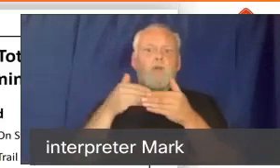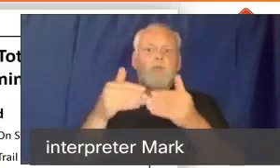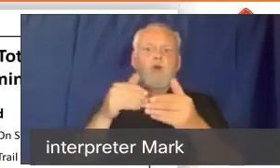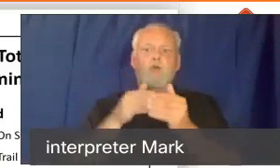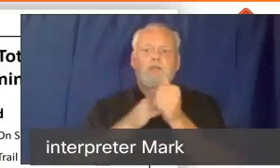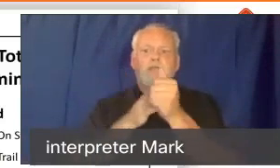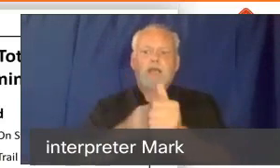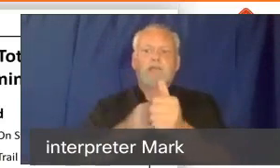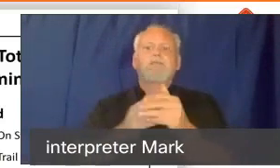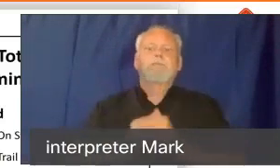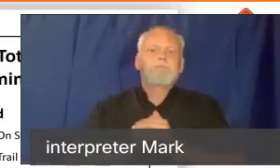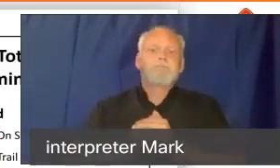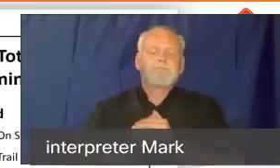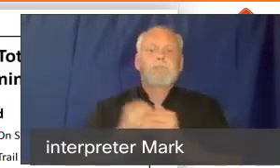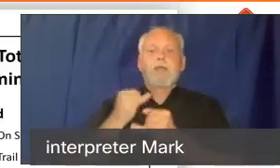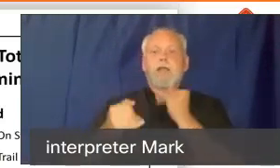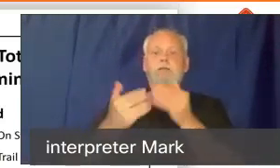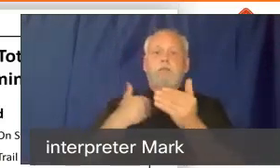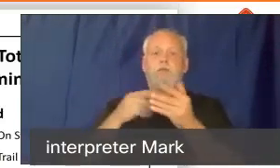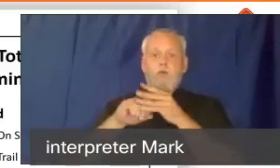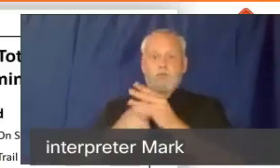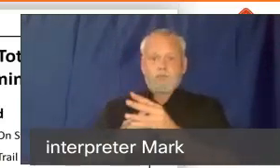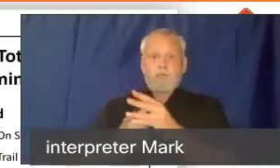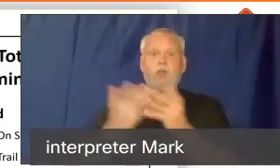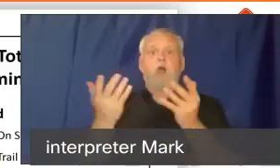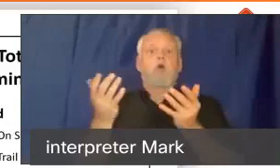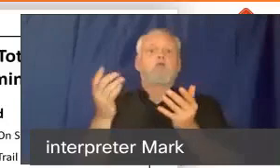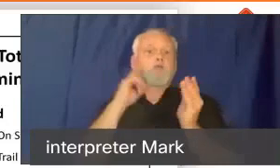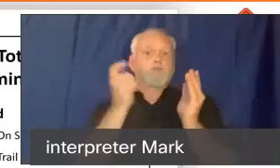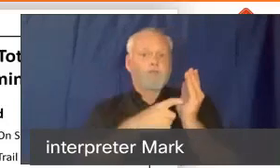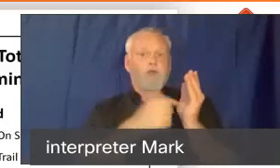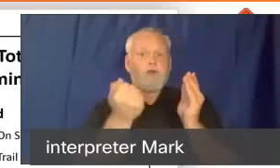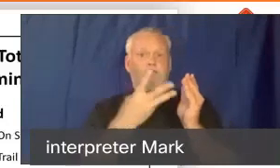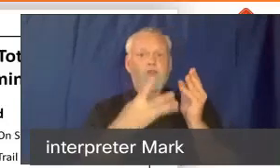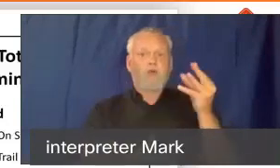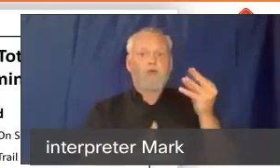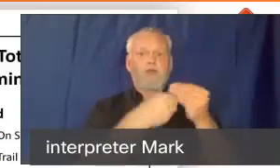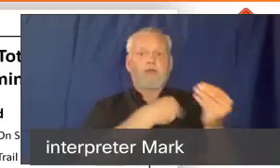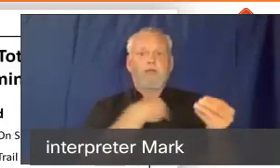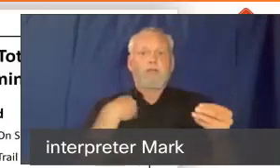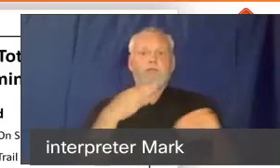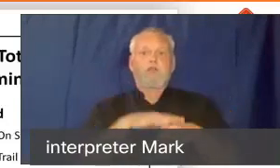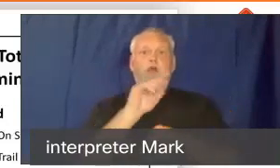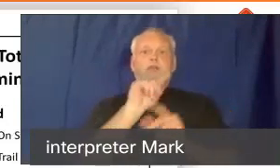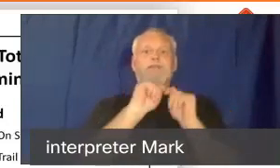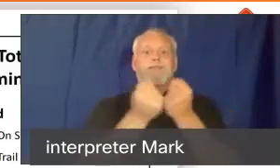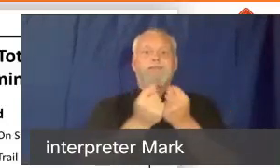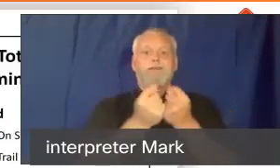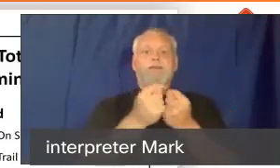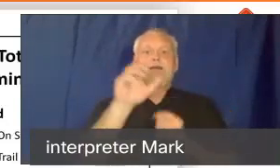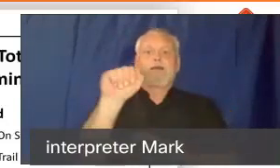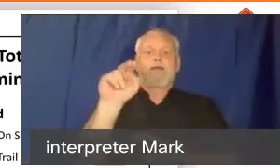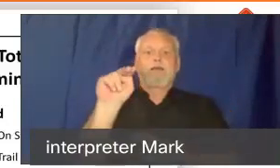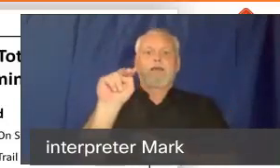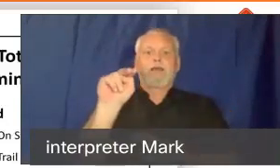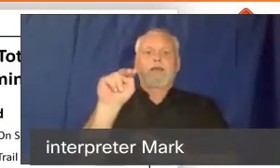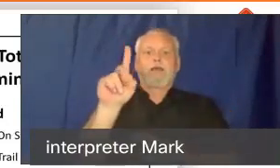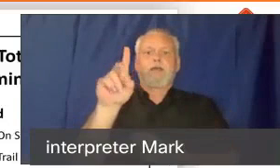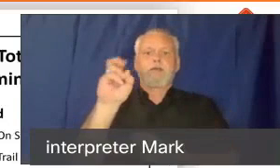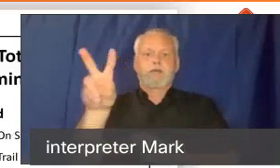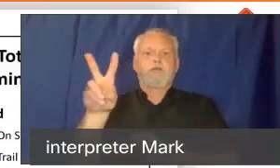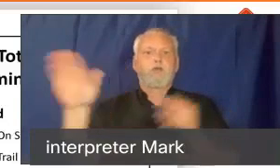And lastly, before we get started, I also just want to recognize a couple of additional members on the team. Andrew already introduced himself. But also here tonight.